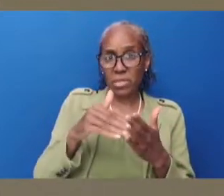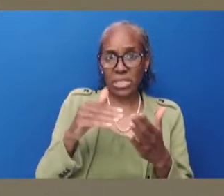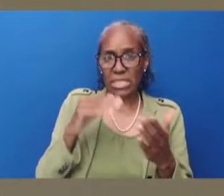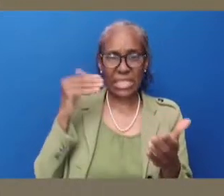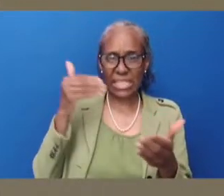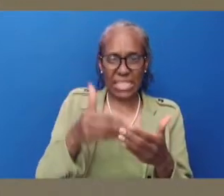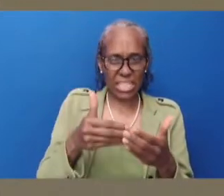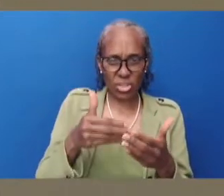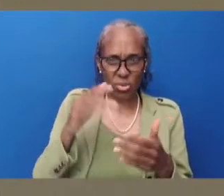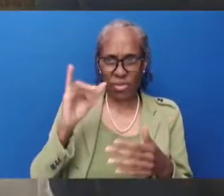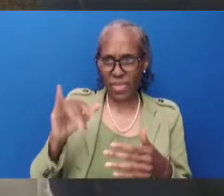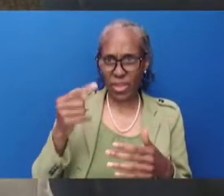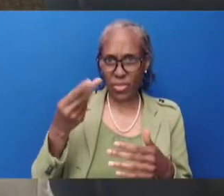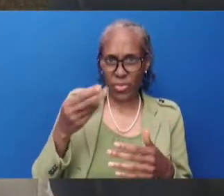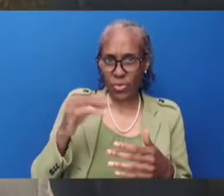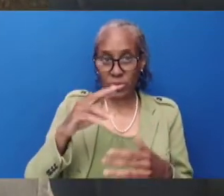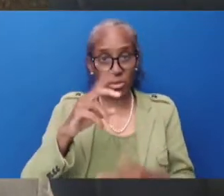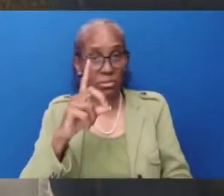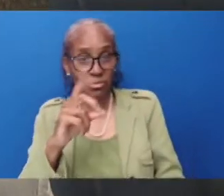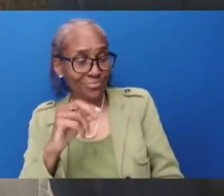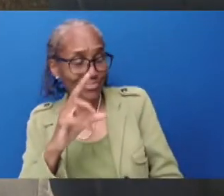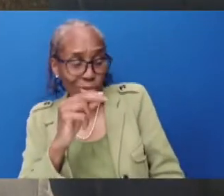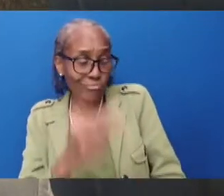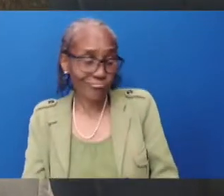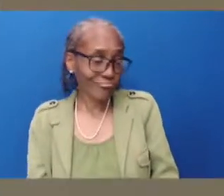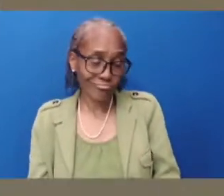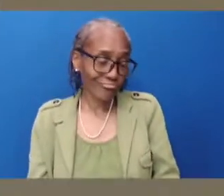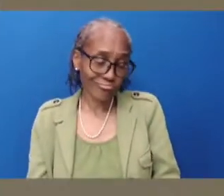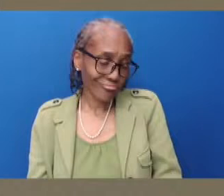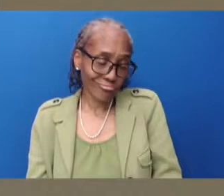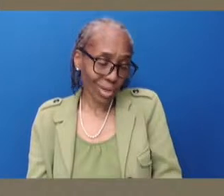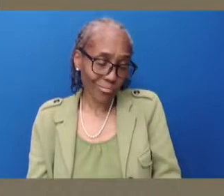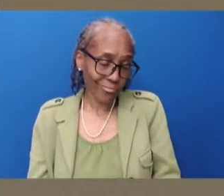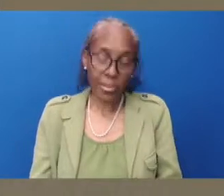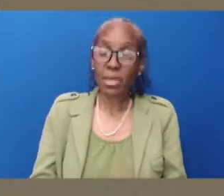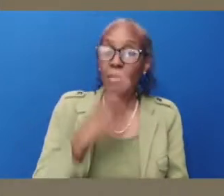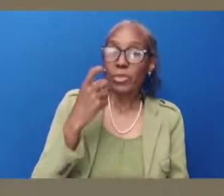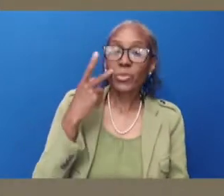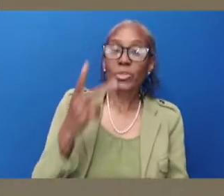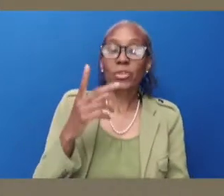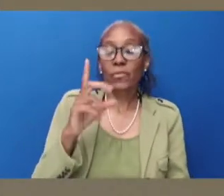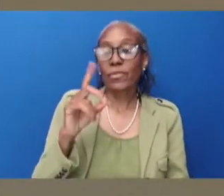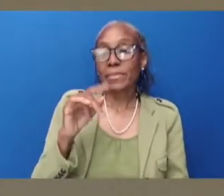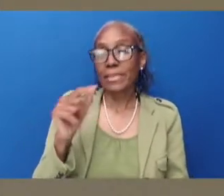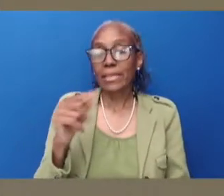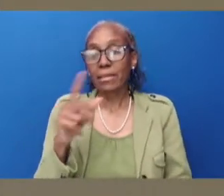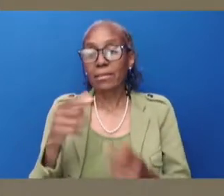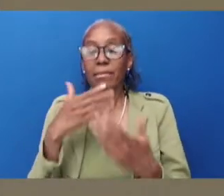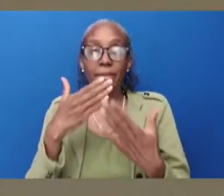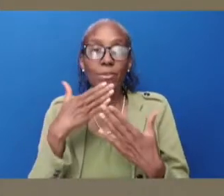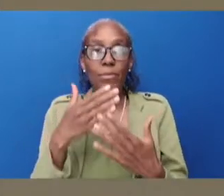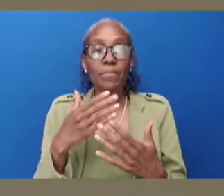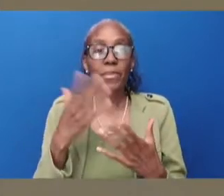BALANCE, AND I DON'T THINK THIS TWO AND A HALF MILLION DOLLARS PUTS US ANYWHERE NEAR THAT IN